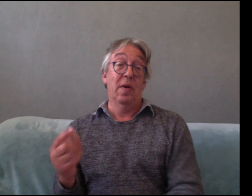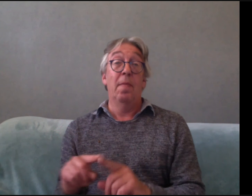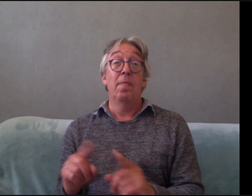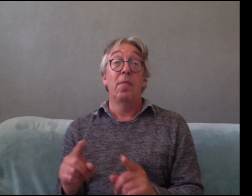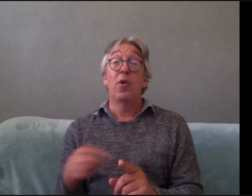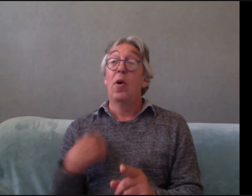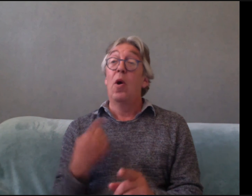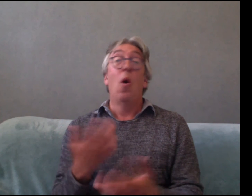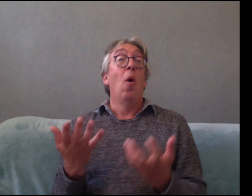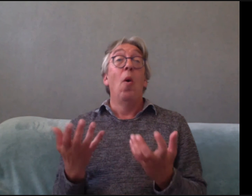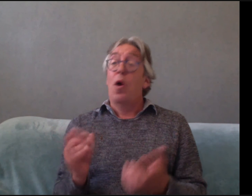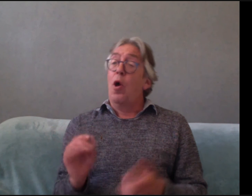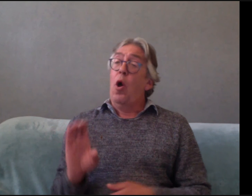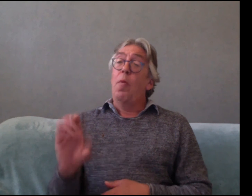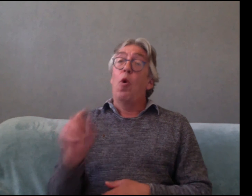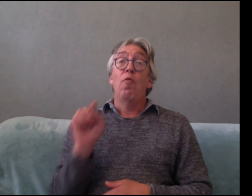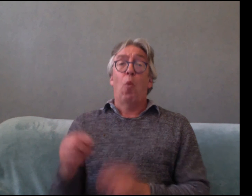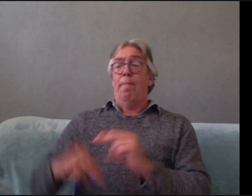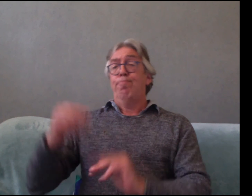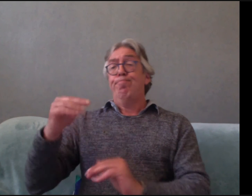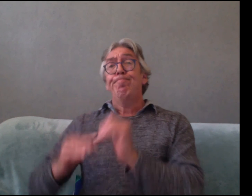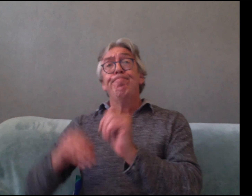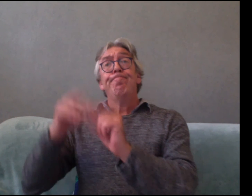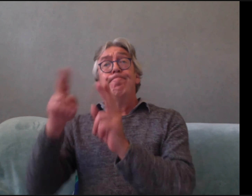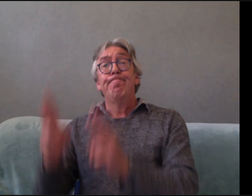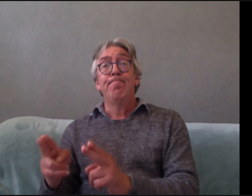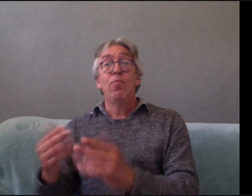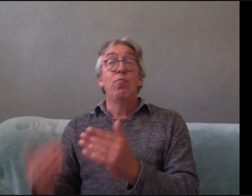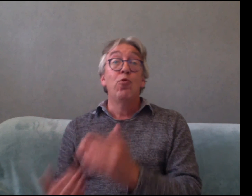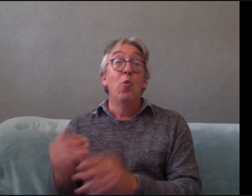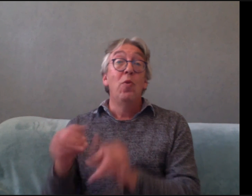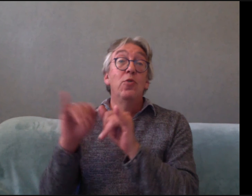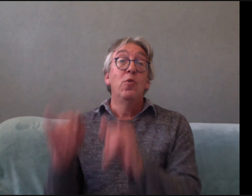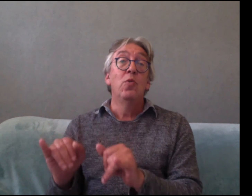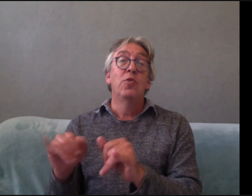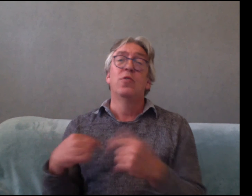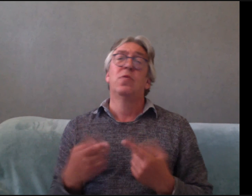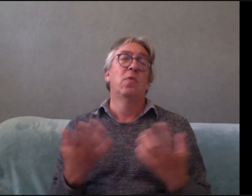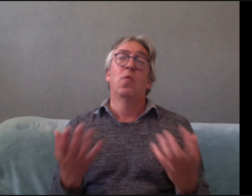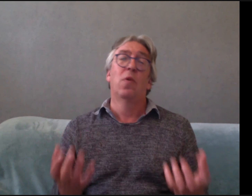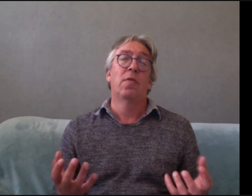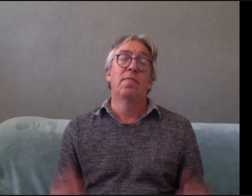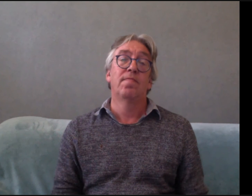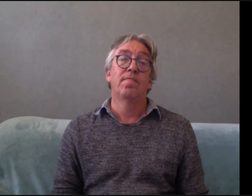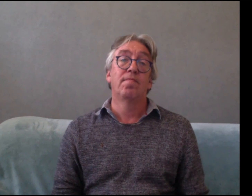For the next programming period obviously has nothing to do